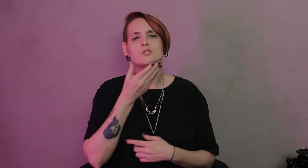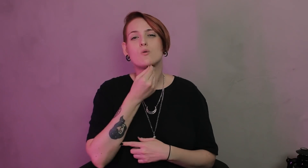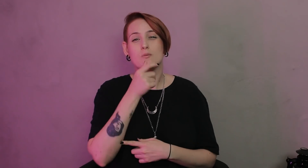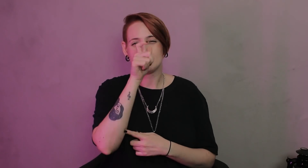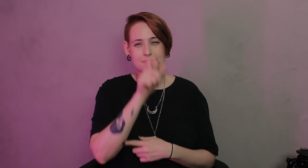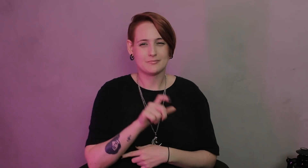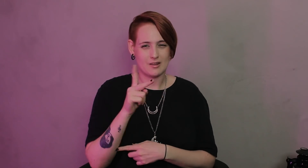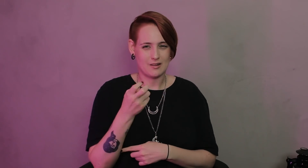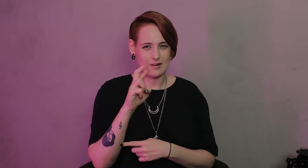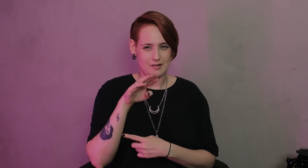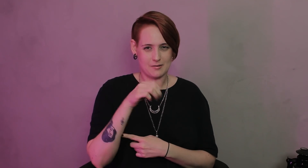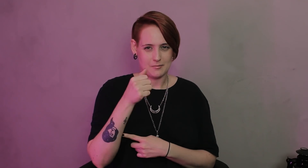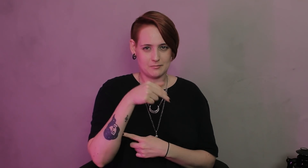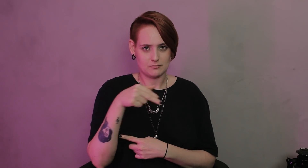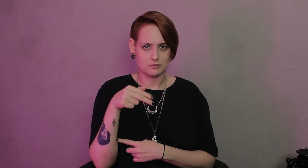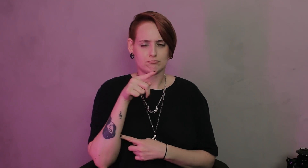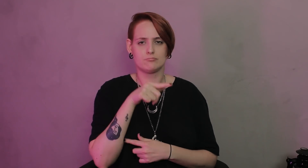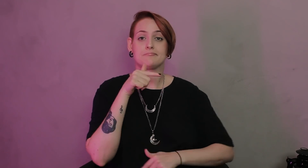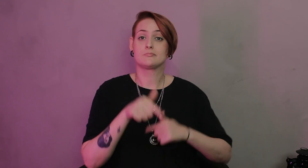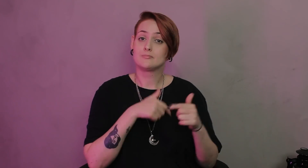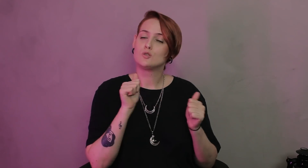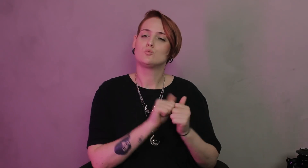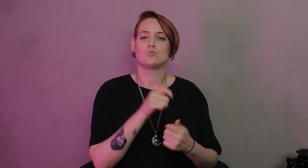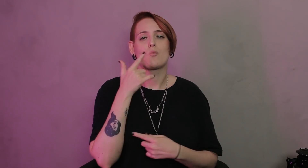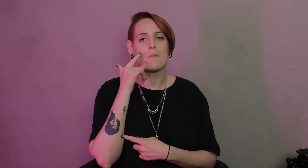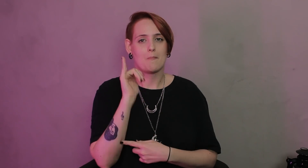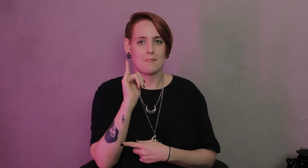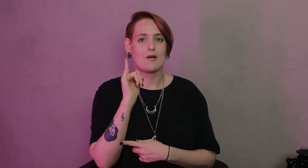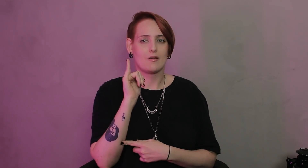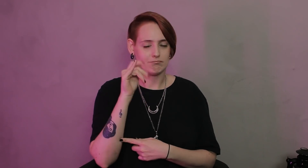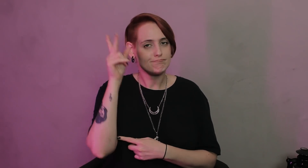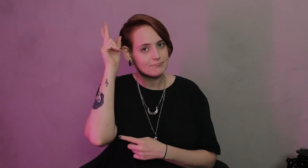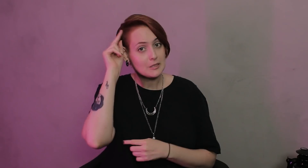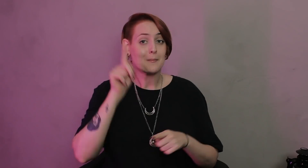Mr. Hermann worked for Otto,